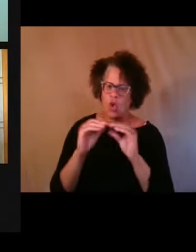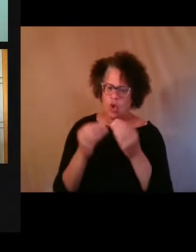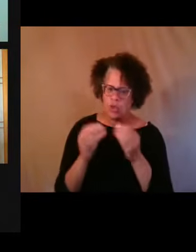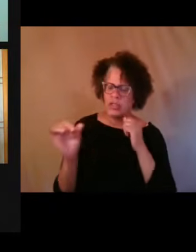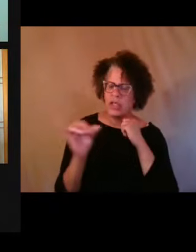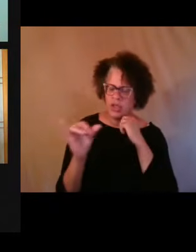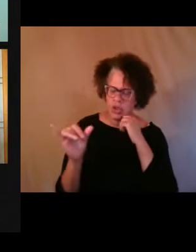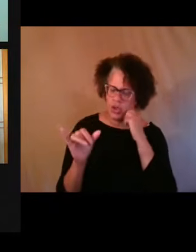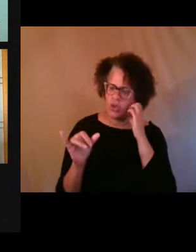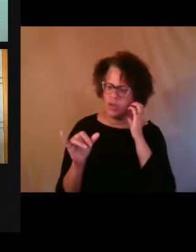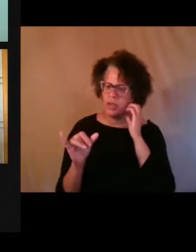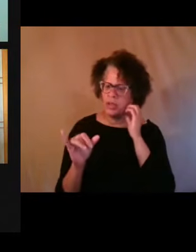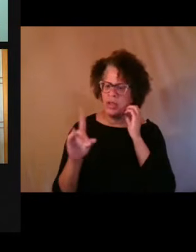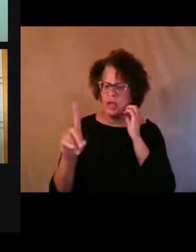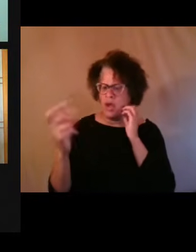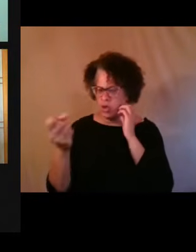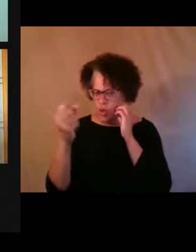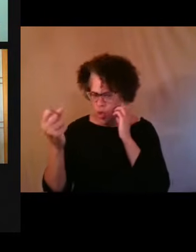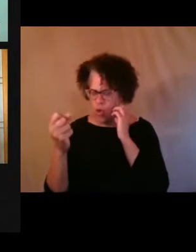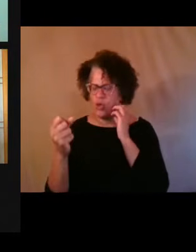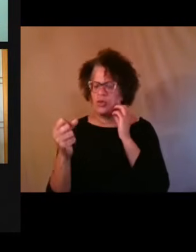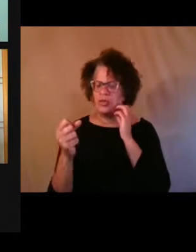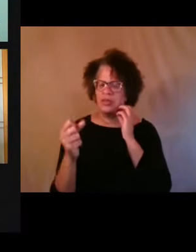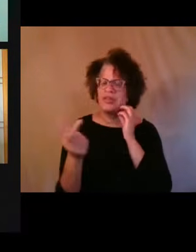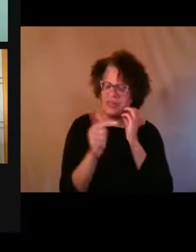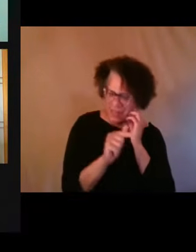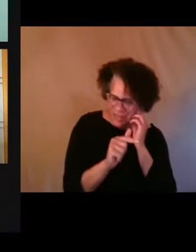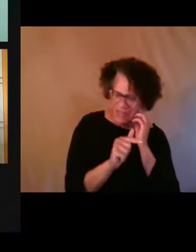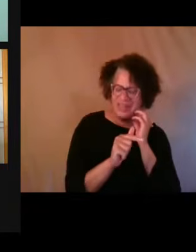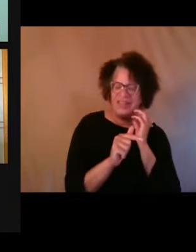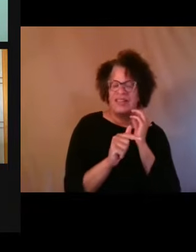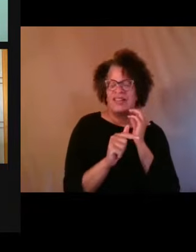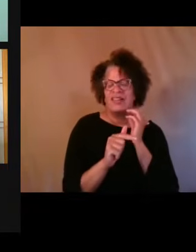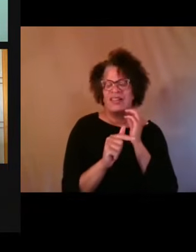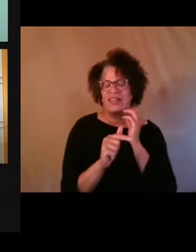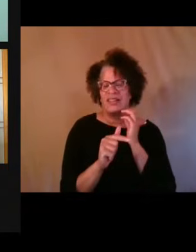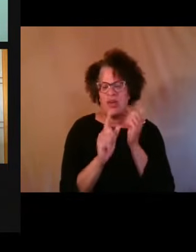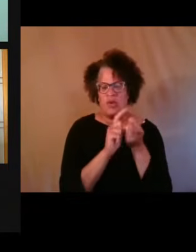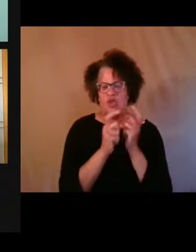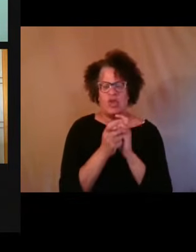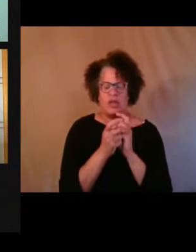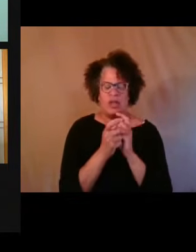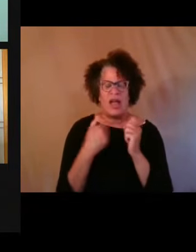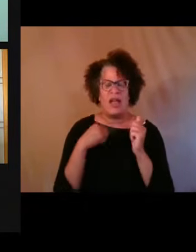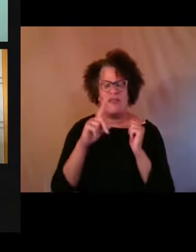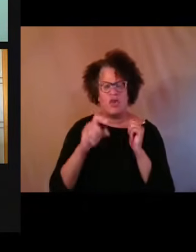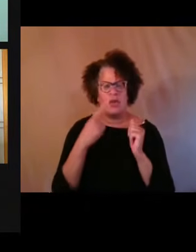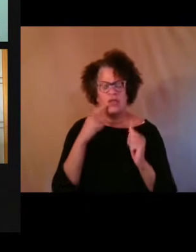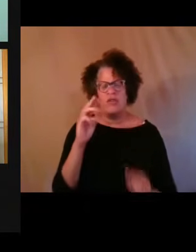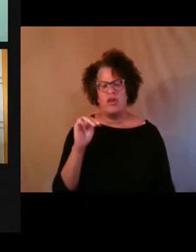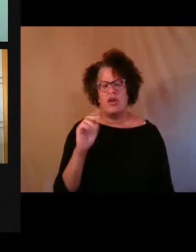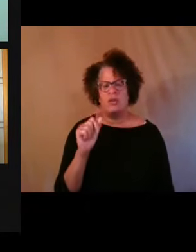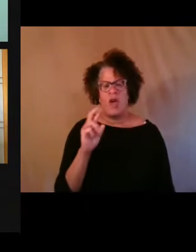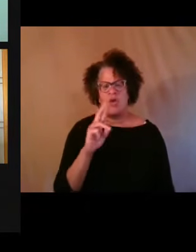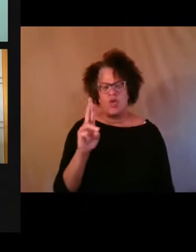but let me come back around to that. I wanna shift gears and I had a question for Maru, but before I do that,